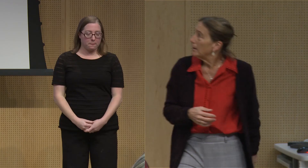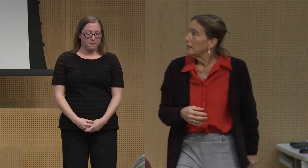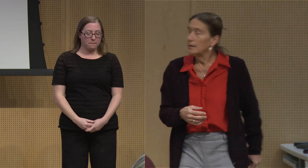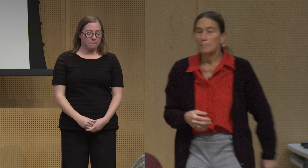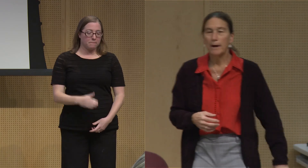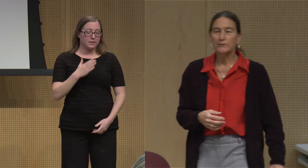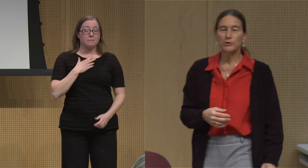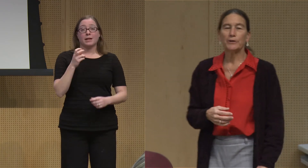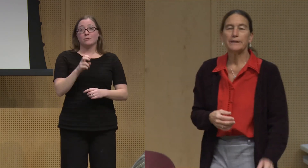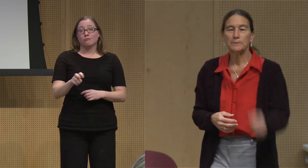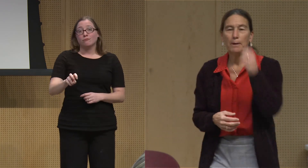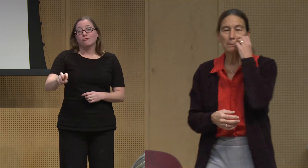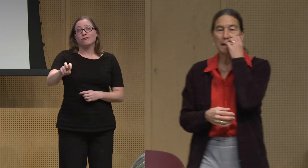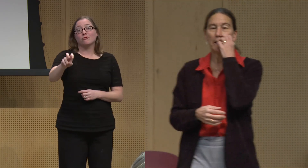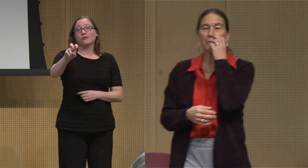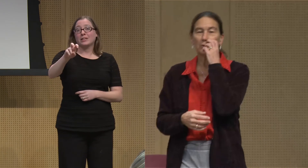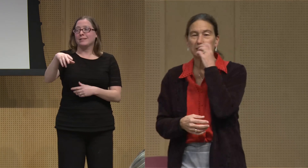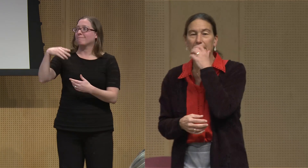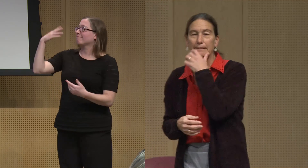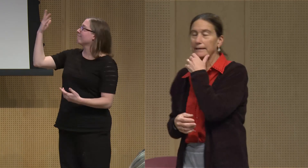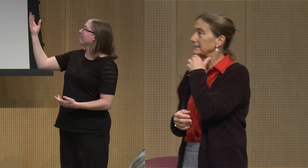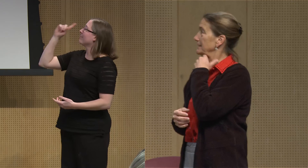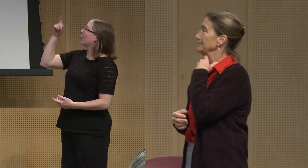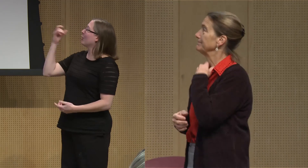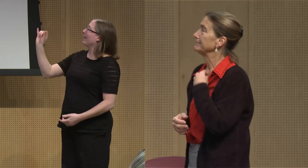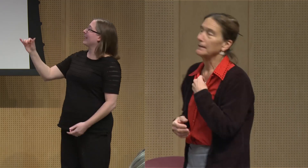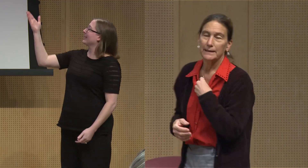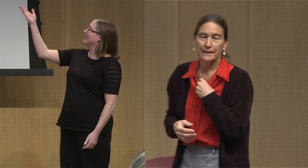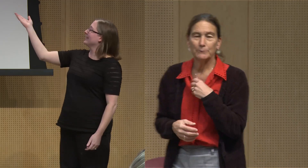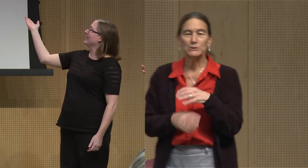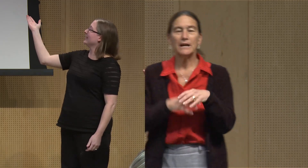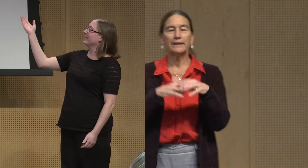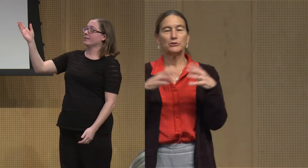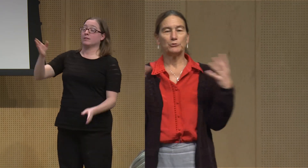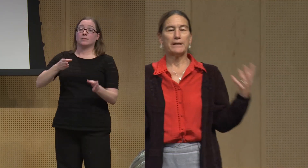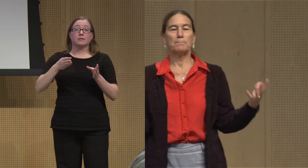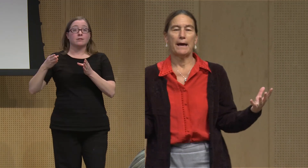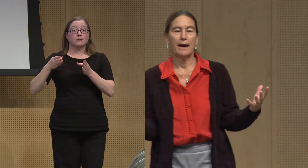MY JOURNEY TO PUBLIC HEALTH LOOKED LIKE THIS. IT WAS NOT A STRAIGHT PATH.